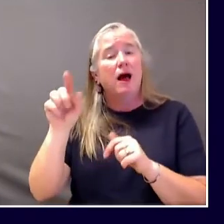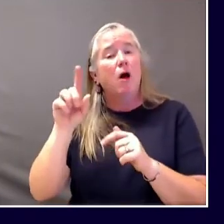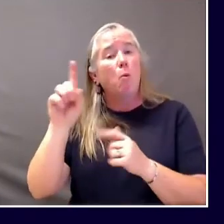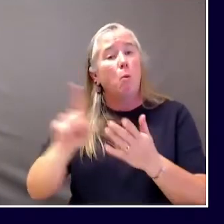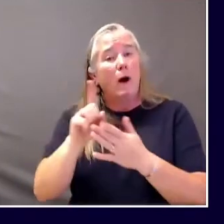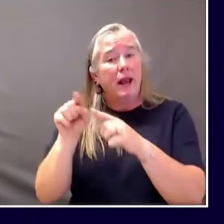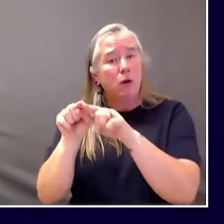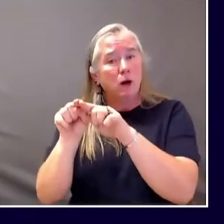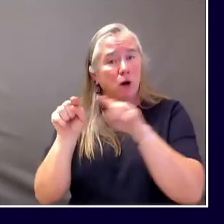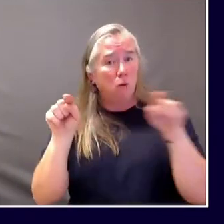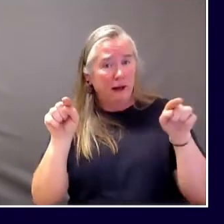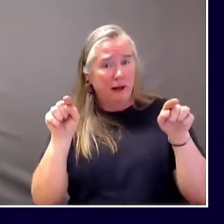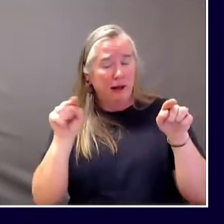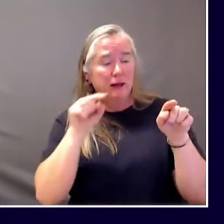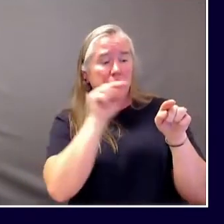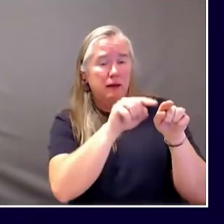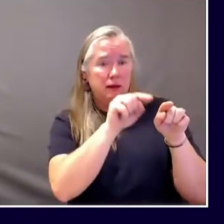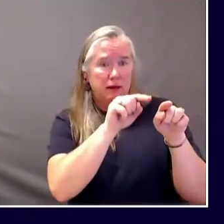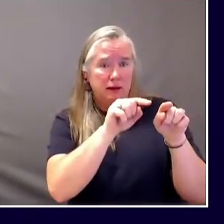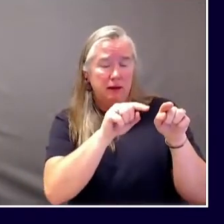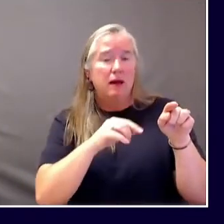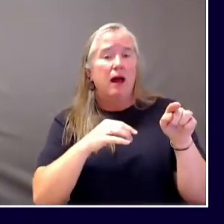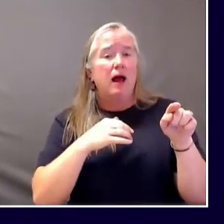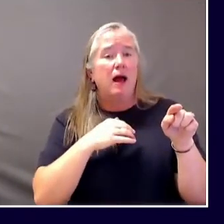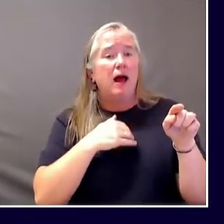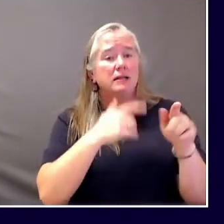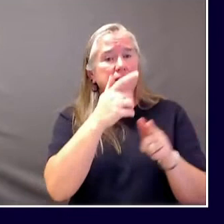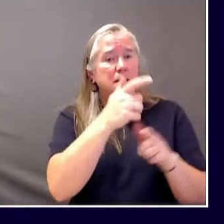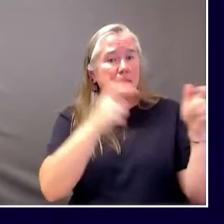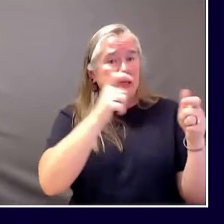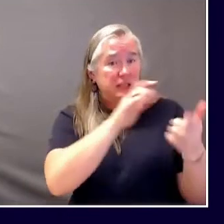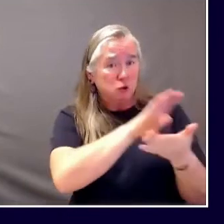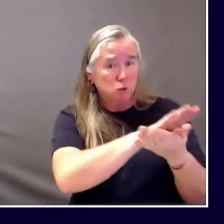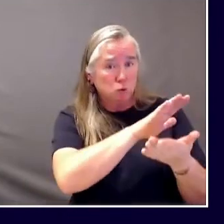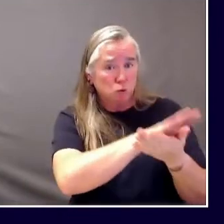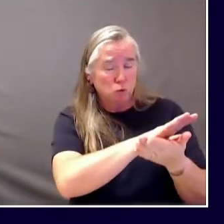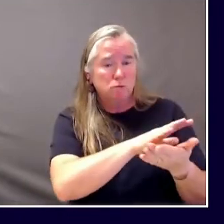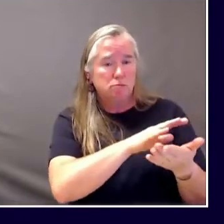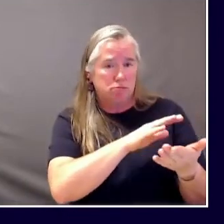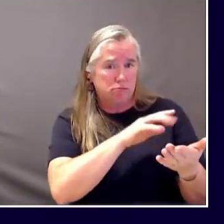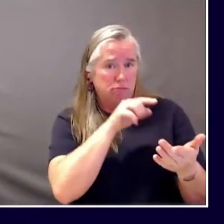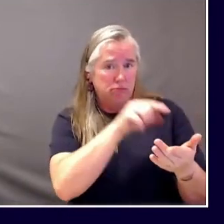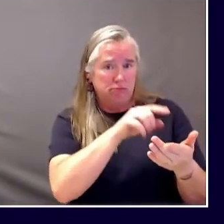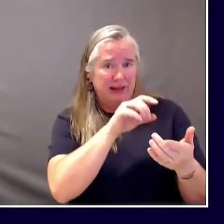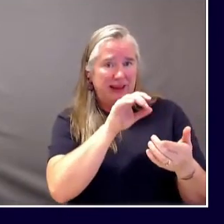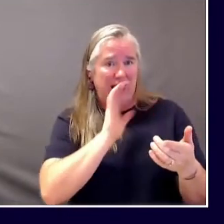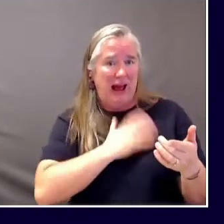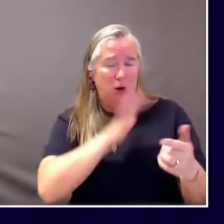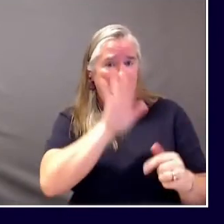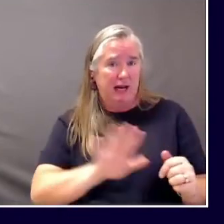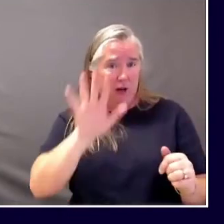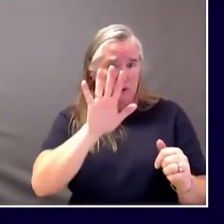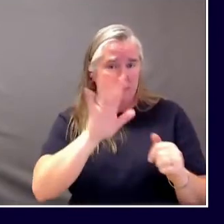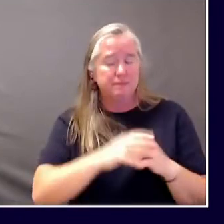quite a few residents plus the county's largest school and